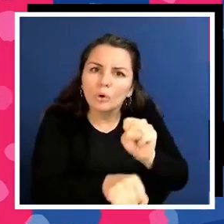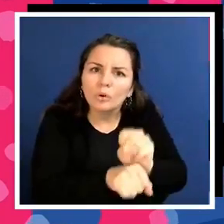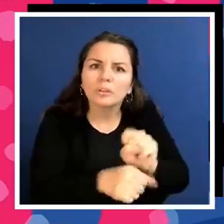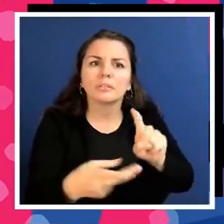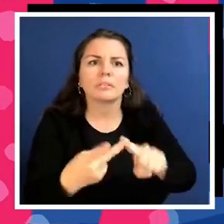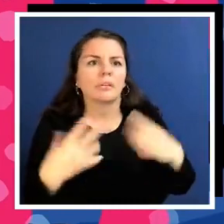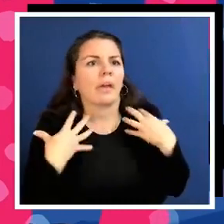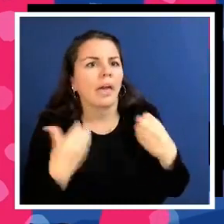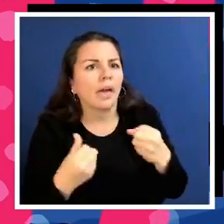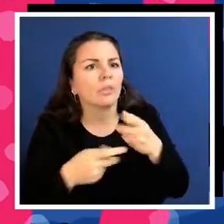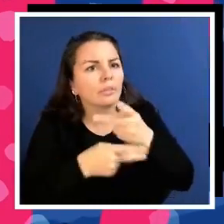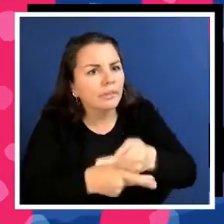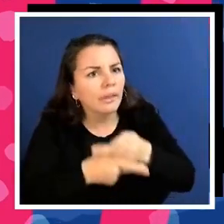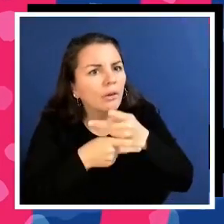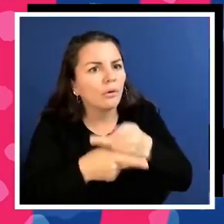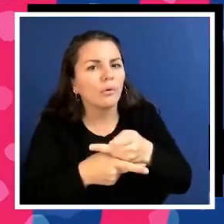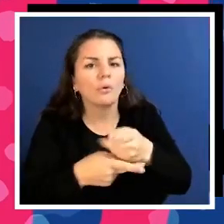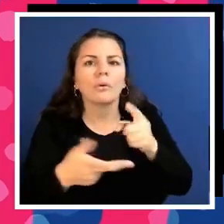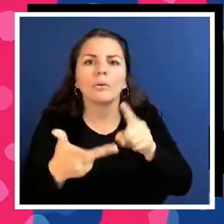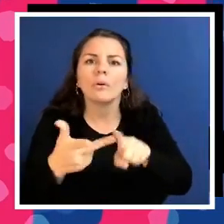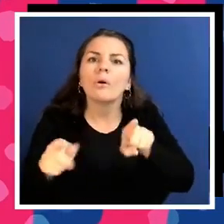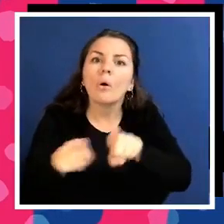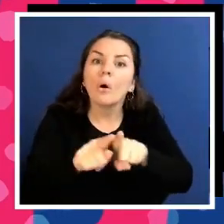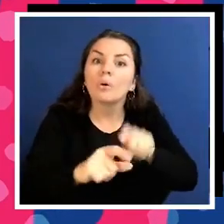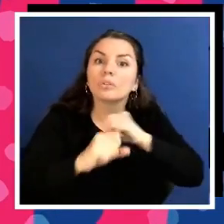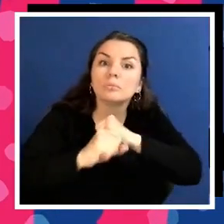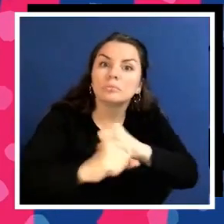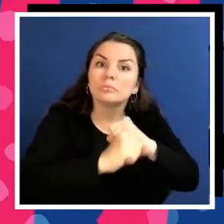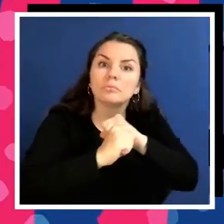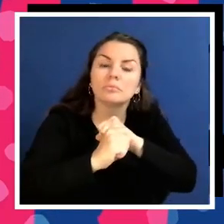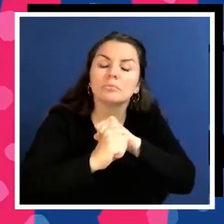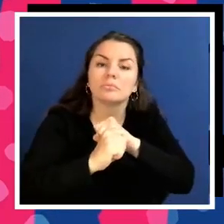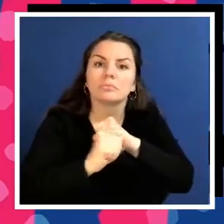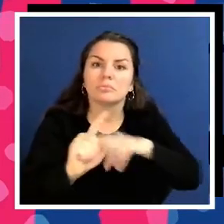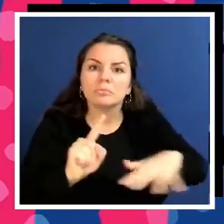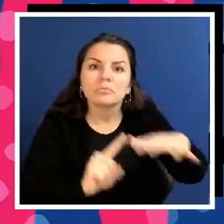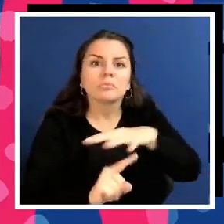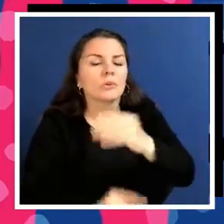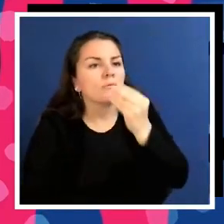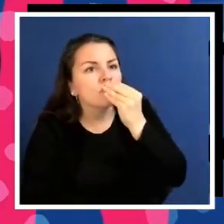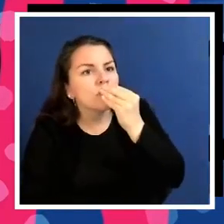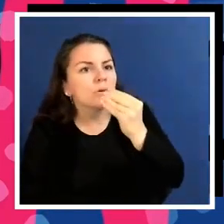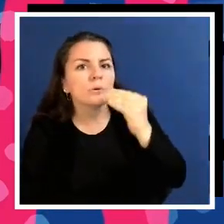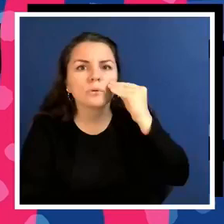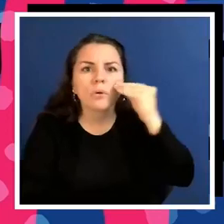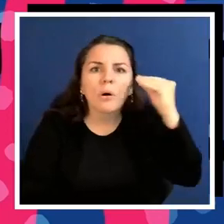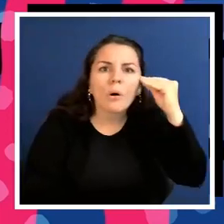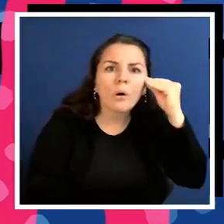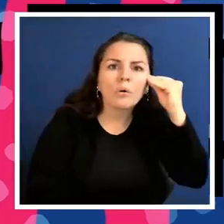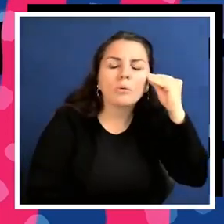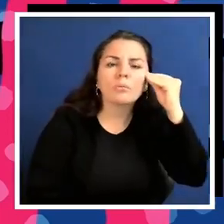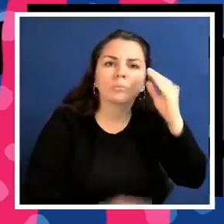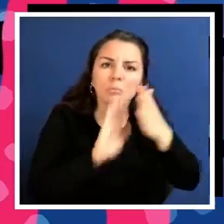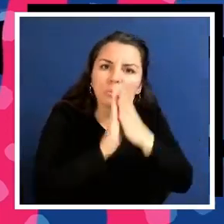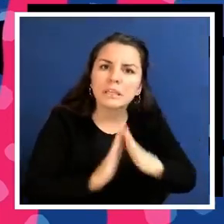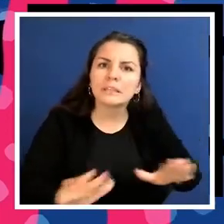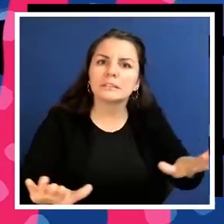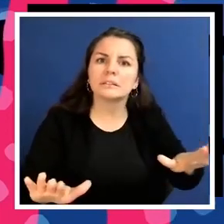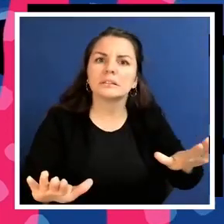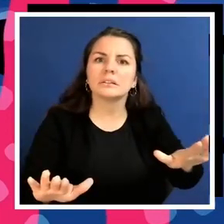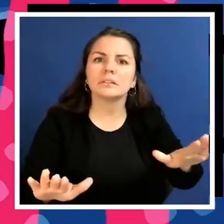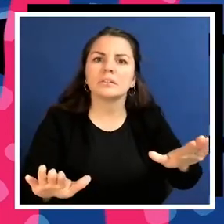WAY THAT PEOPLE HAVE LIVING